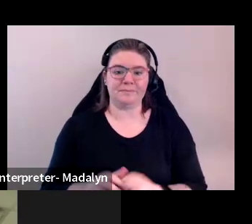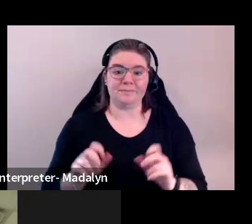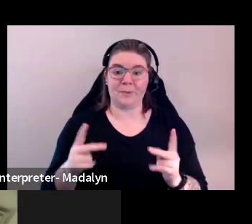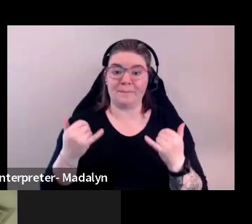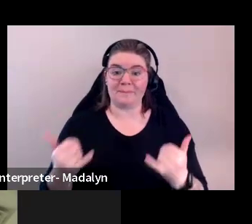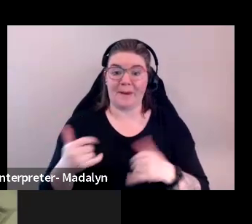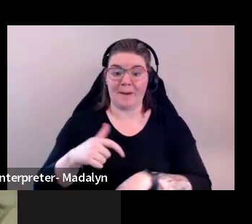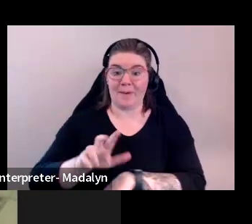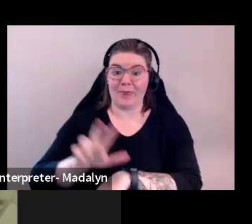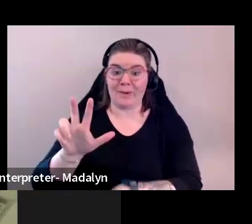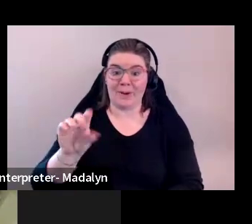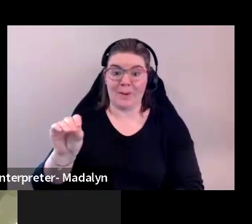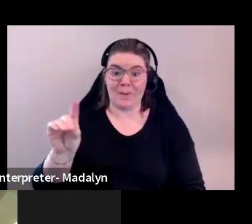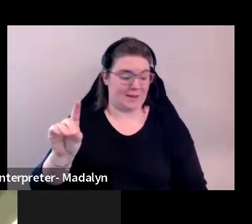Brooke Wilson (she/her): Somewhere. Don Dew: Yes, somewhere, right?